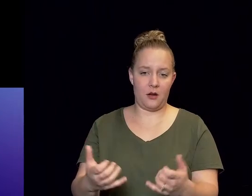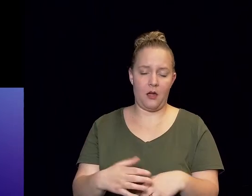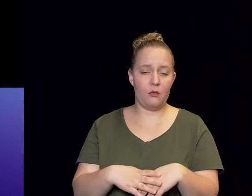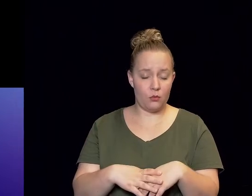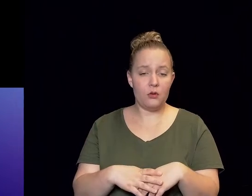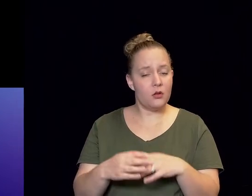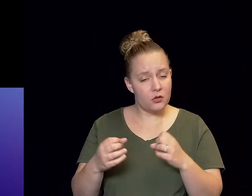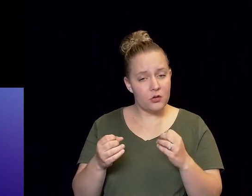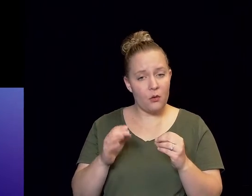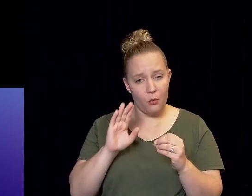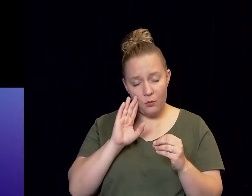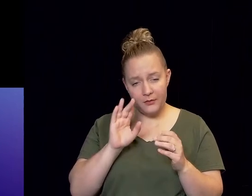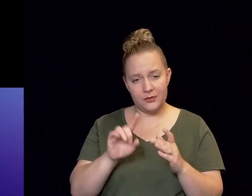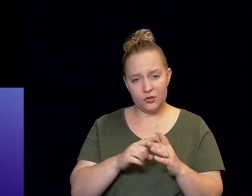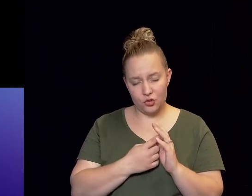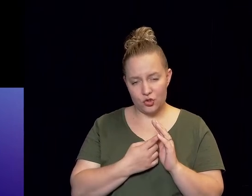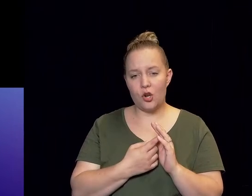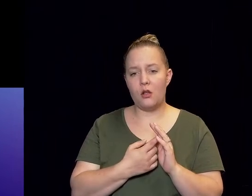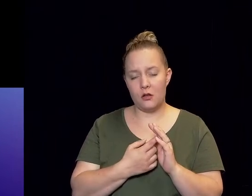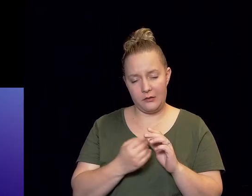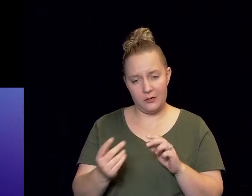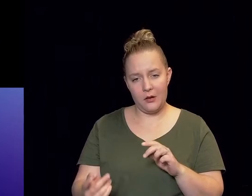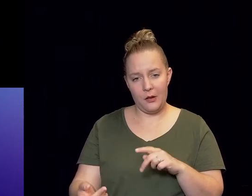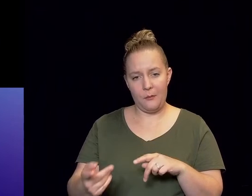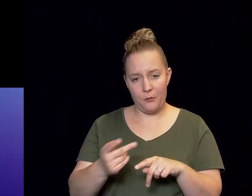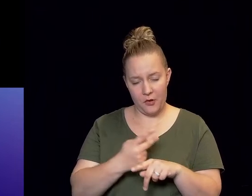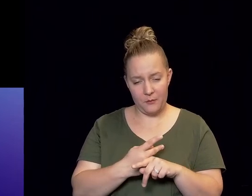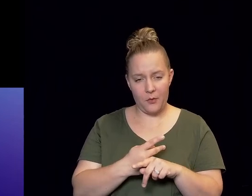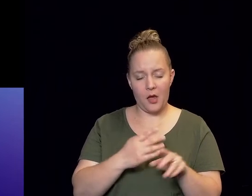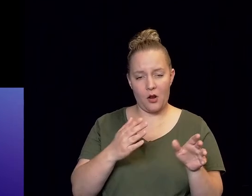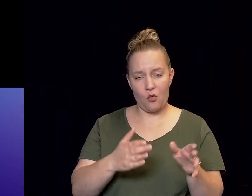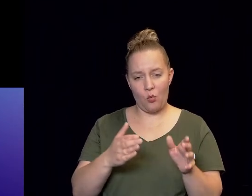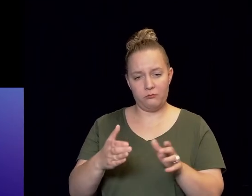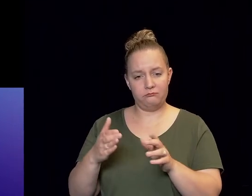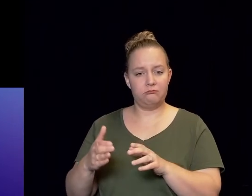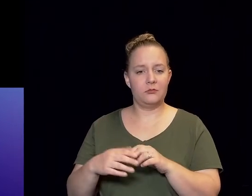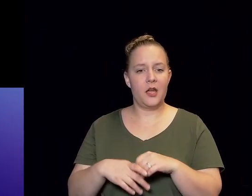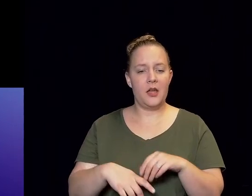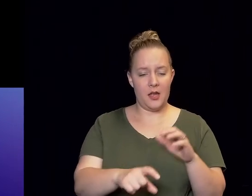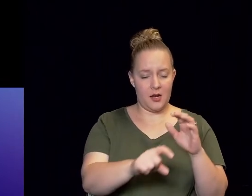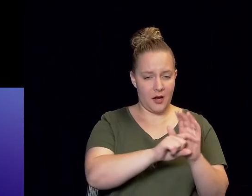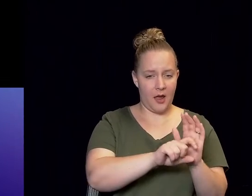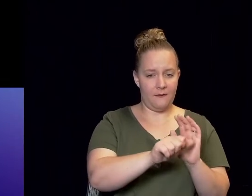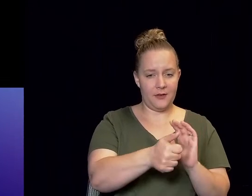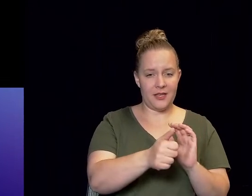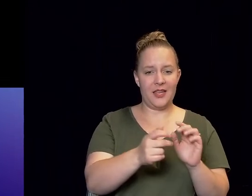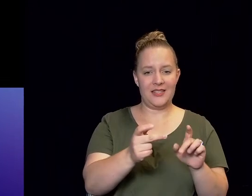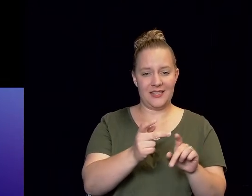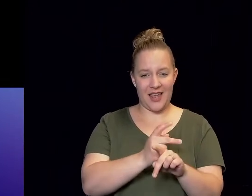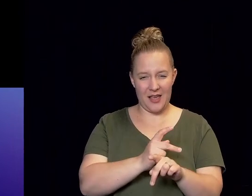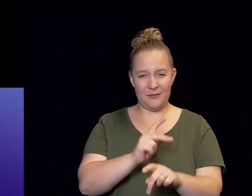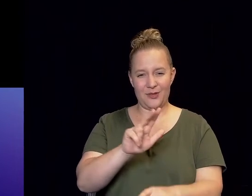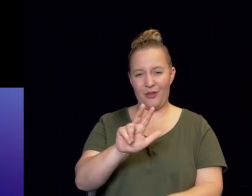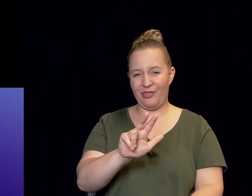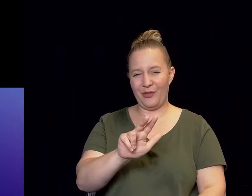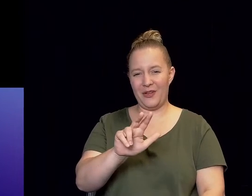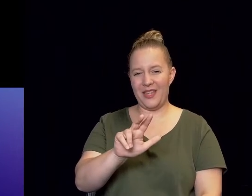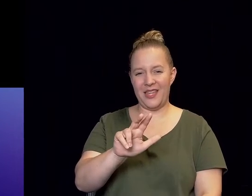So, I'm just going to start multiplying out order of operations. So, -10 times 3c.